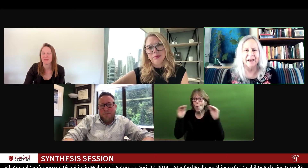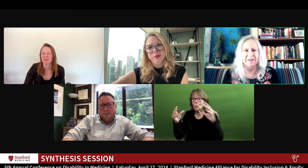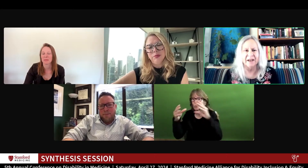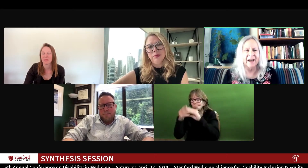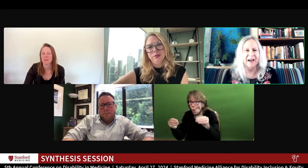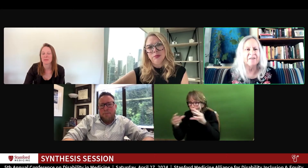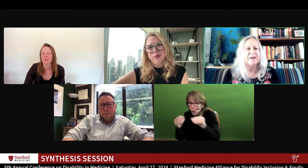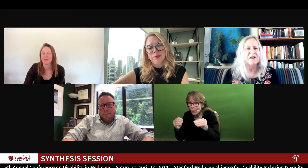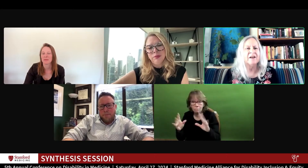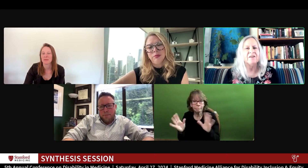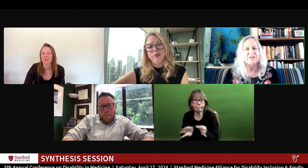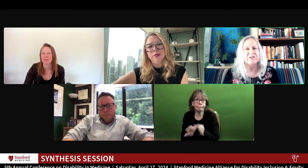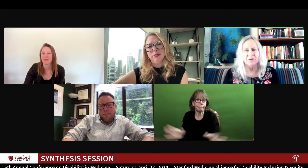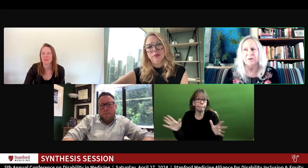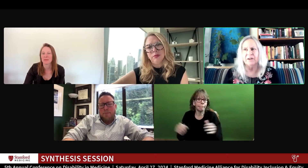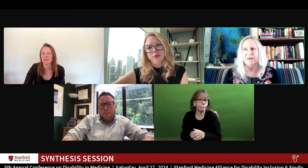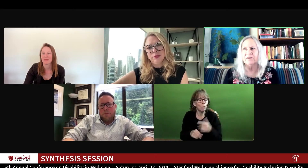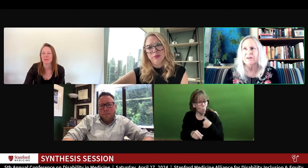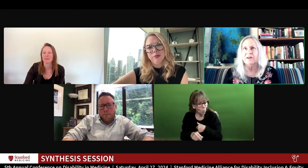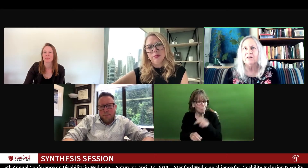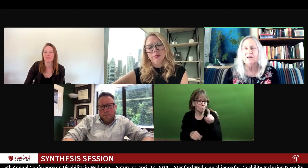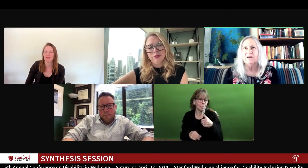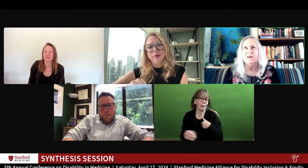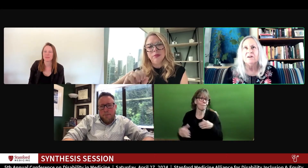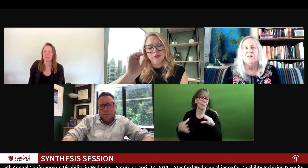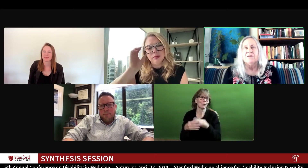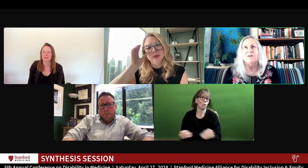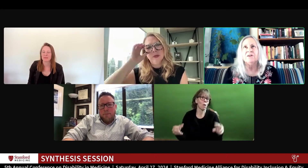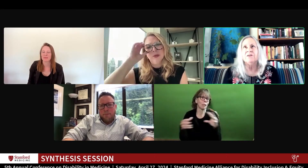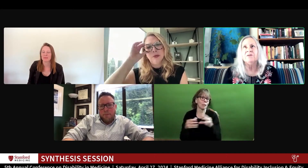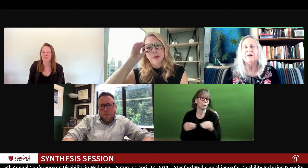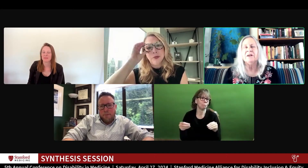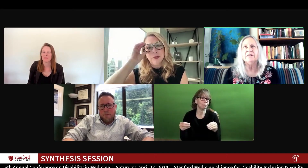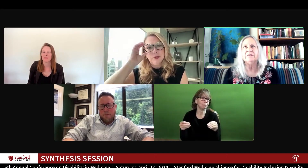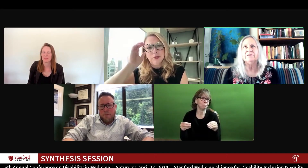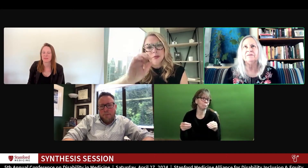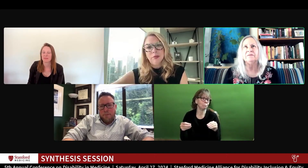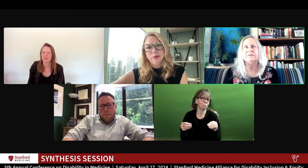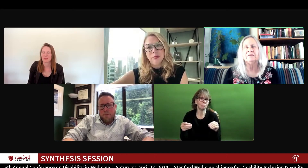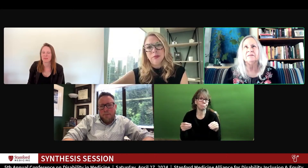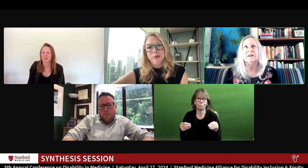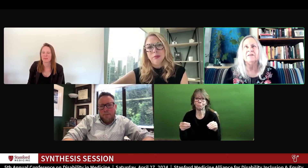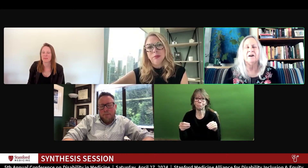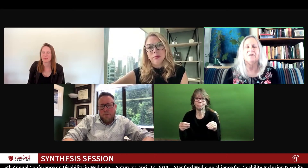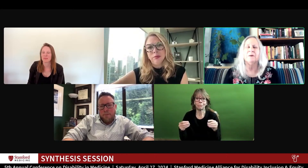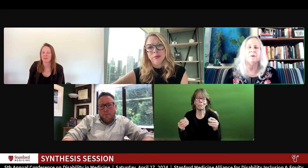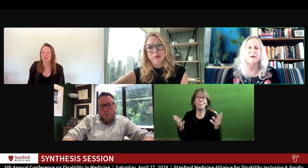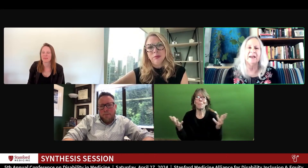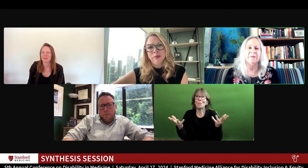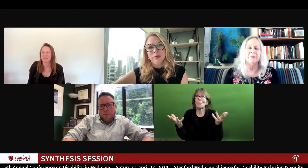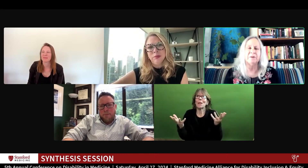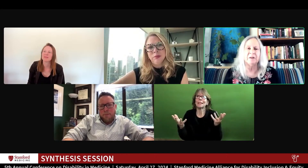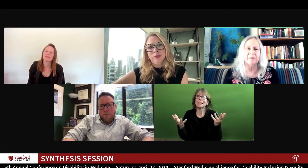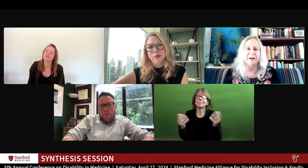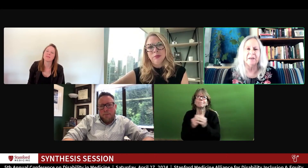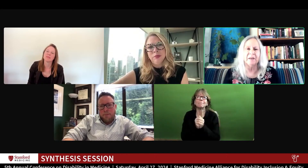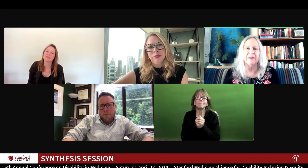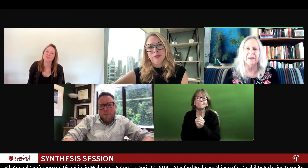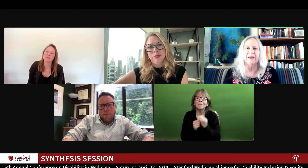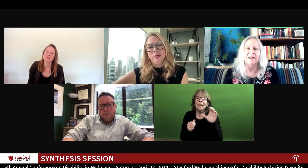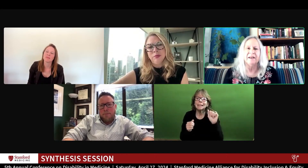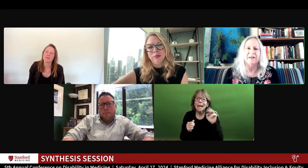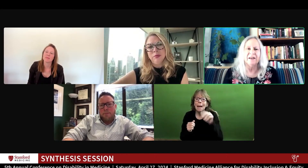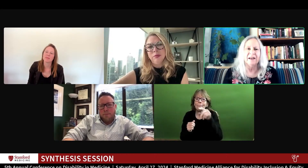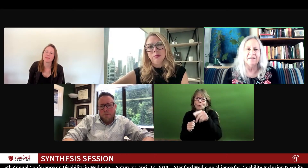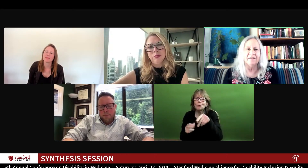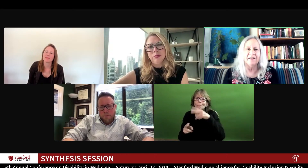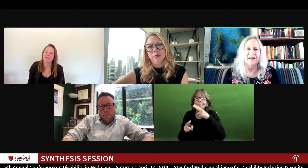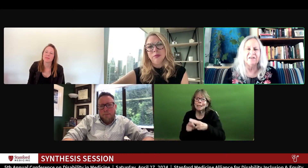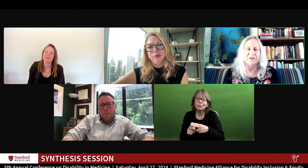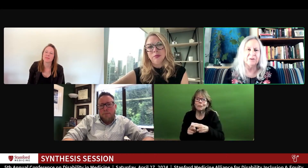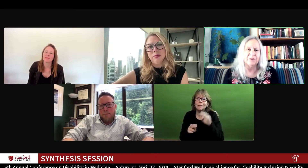to have the stories to, I don't know. Well, Cam, you were talking about empathy and the stories